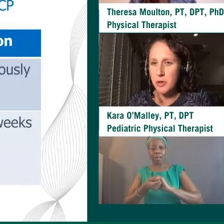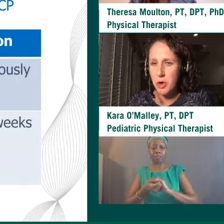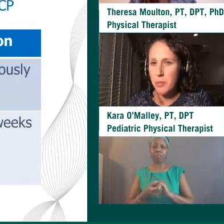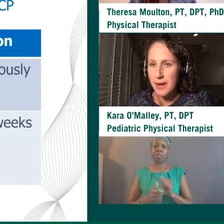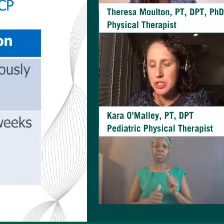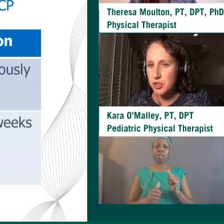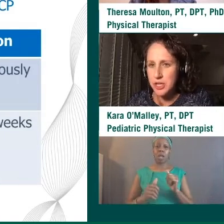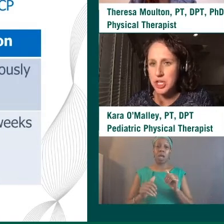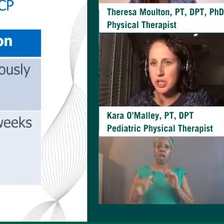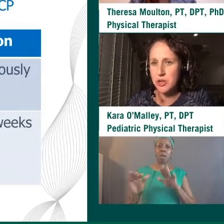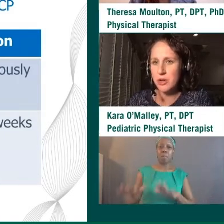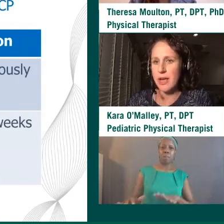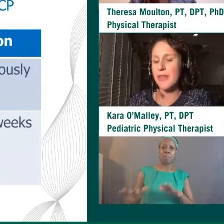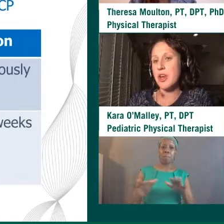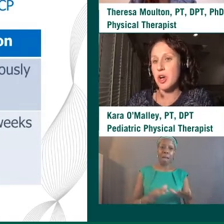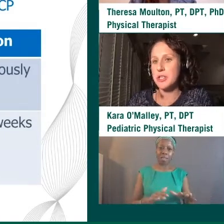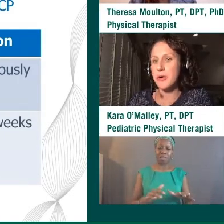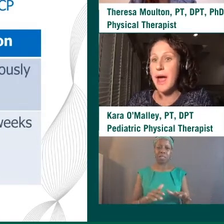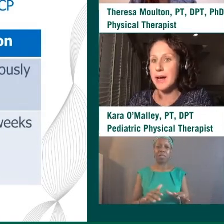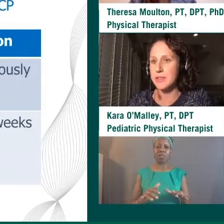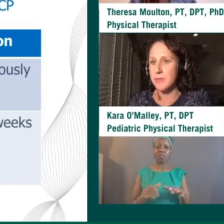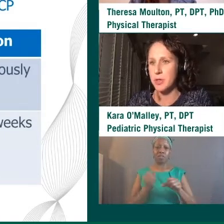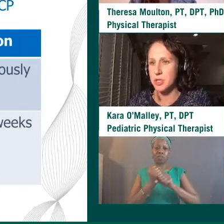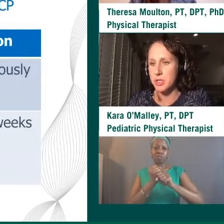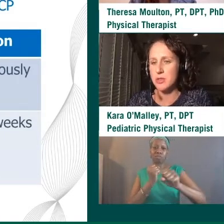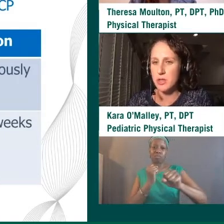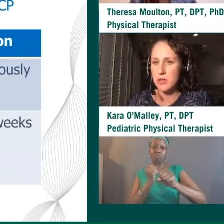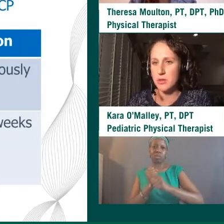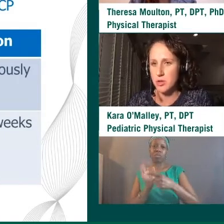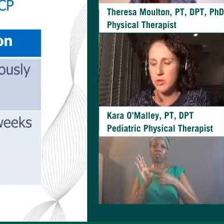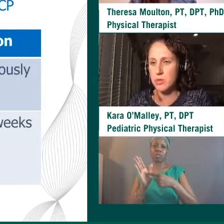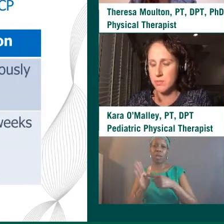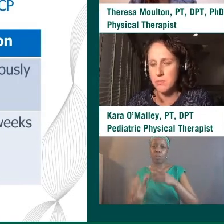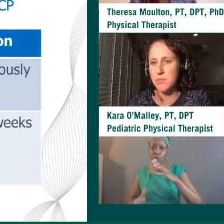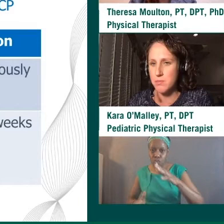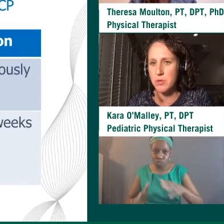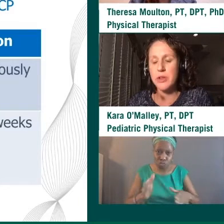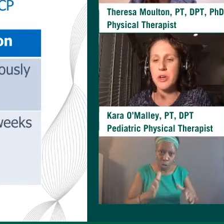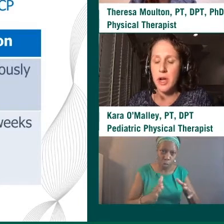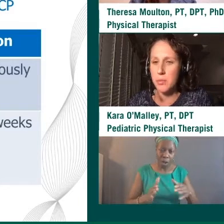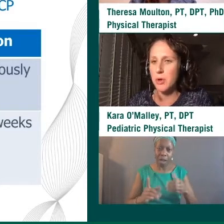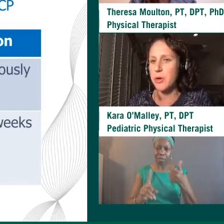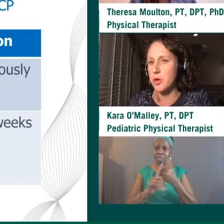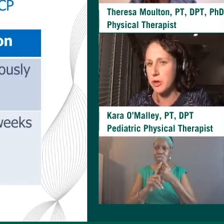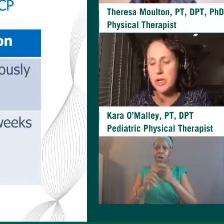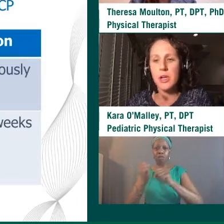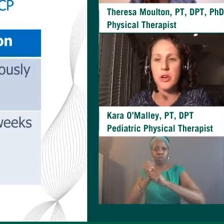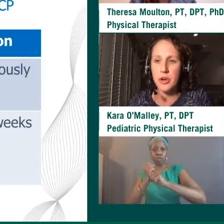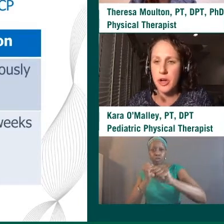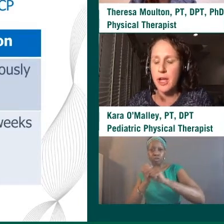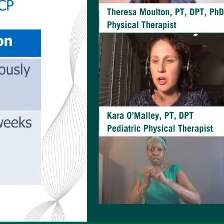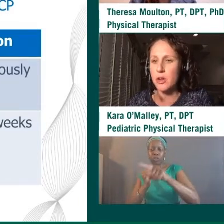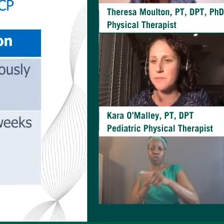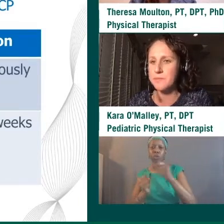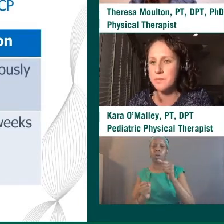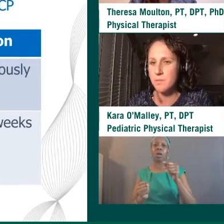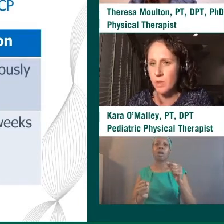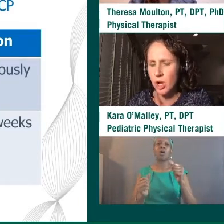or a robot stretching you and then also active motion. So you moving your elbow, or your knee or your ankle